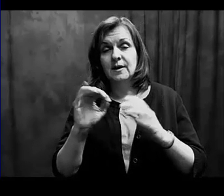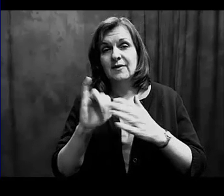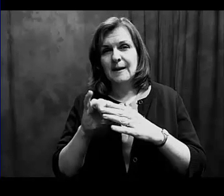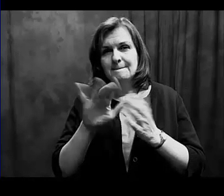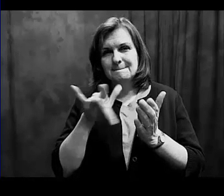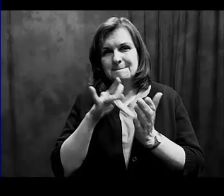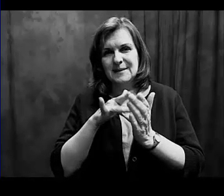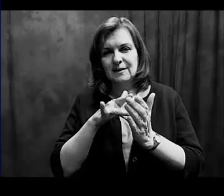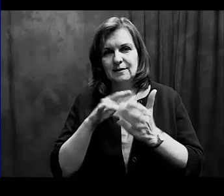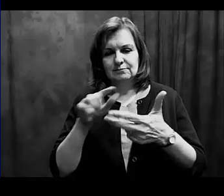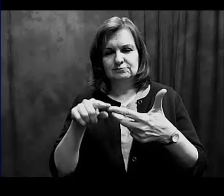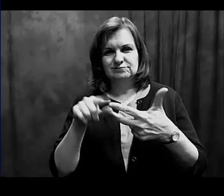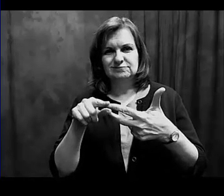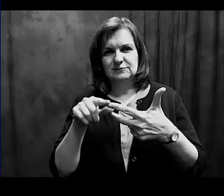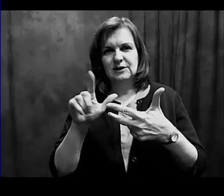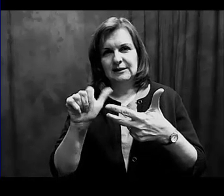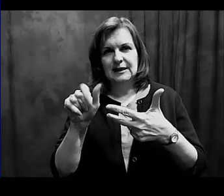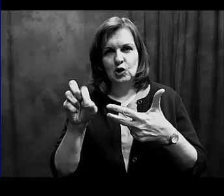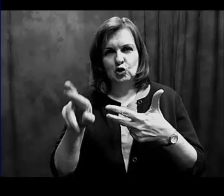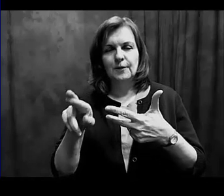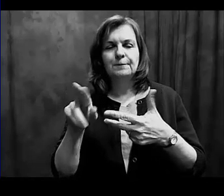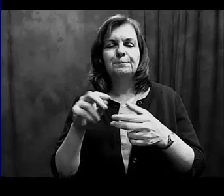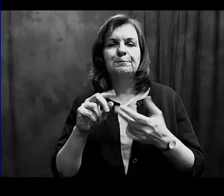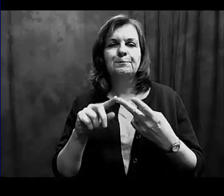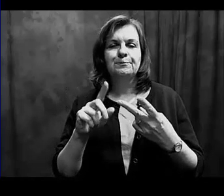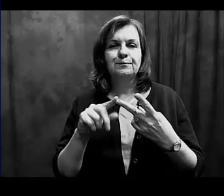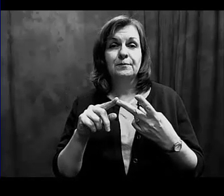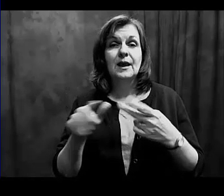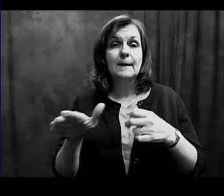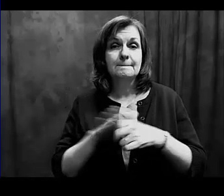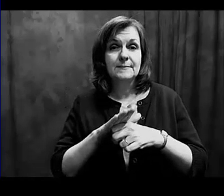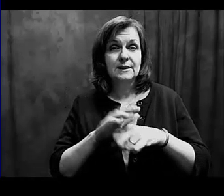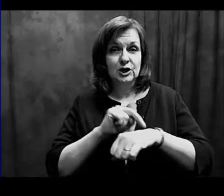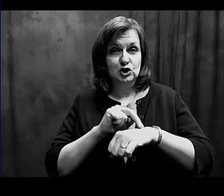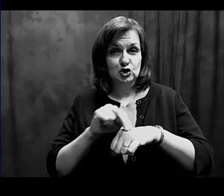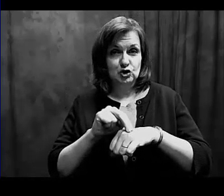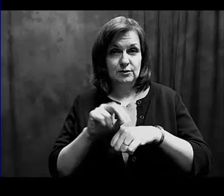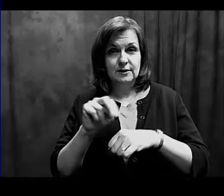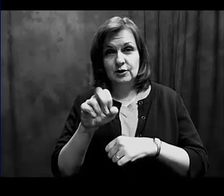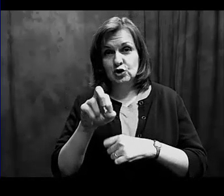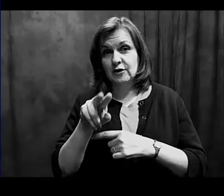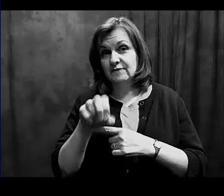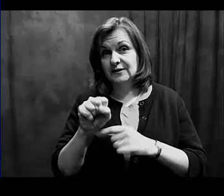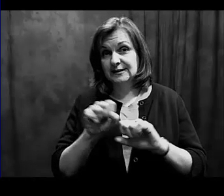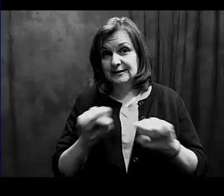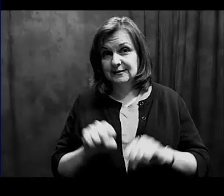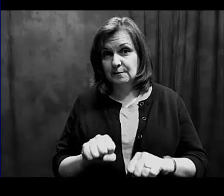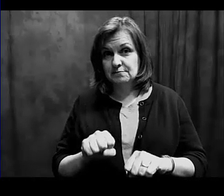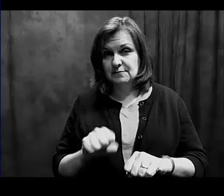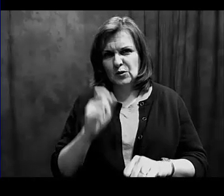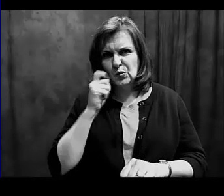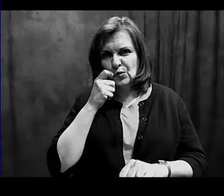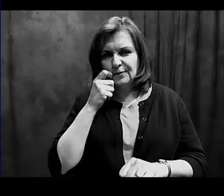that middle body layer we have a complete nervous system pretty cool!!